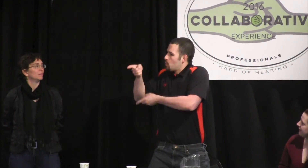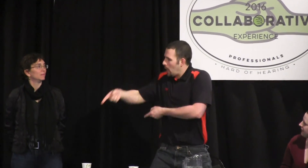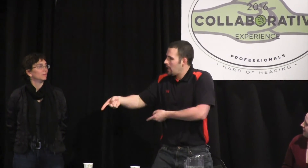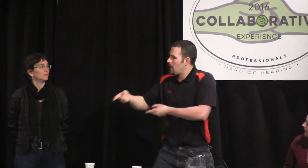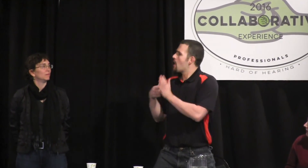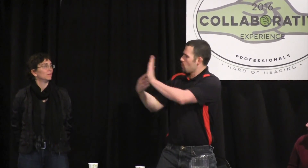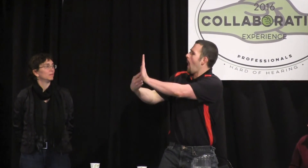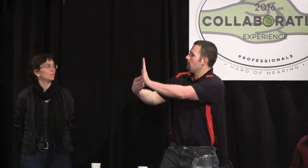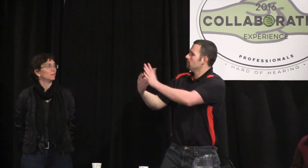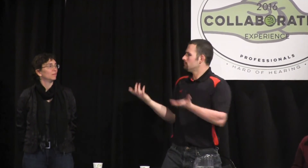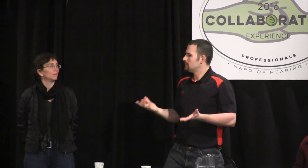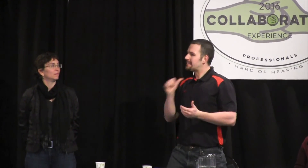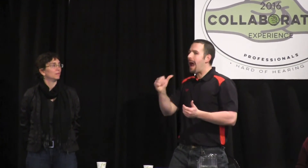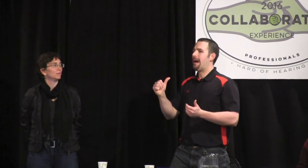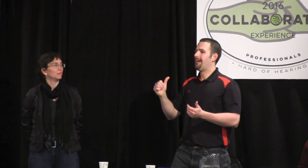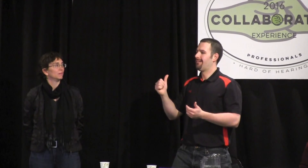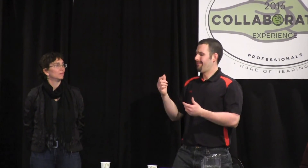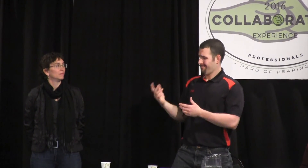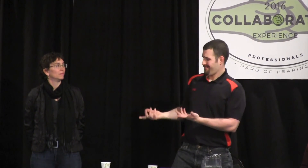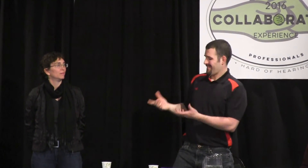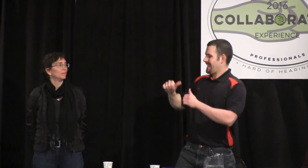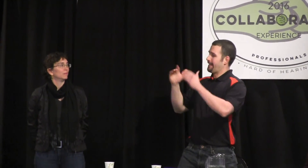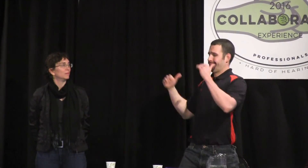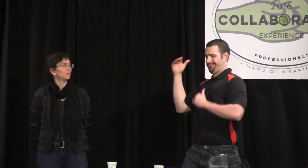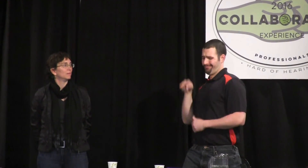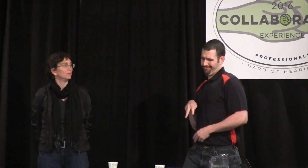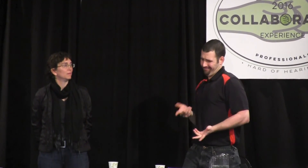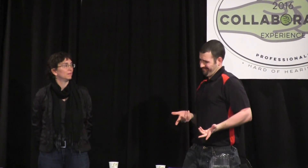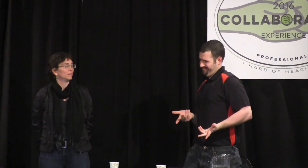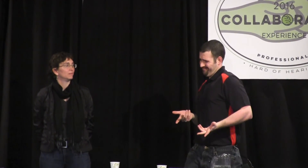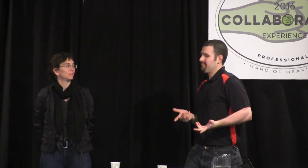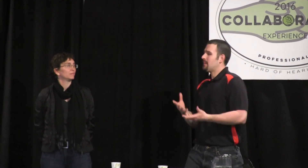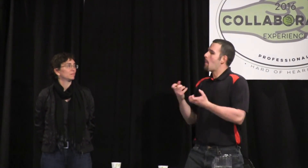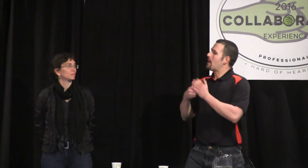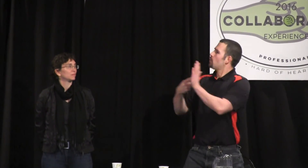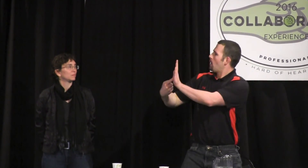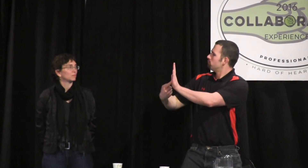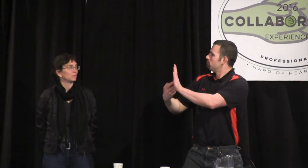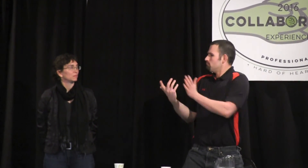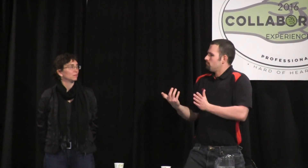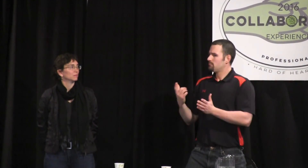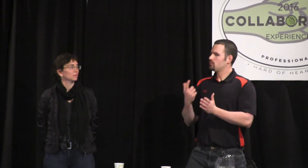and make sure that if people are saying something, ask them to prove it to make sure and don't let them